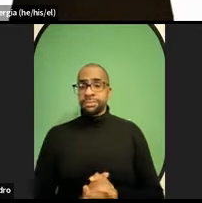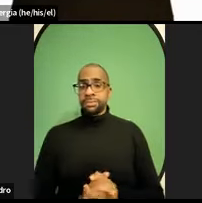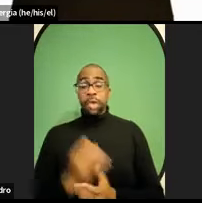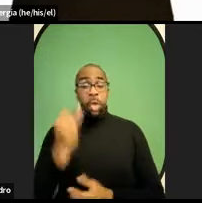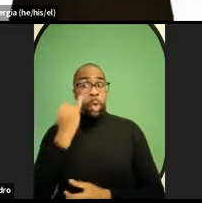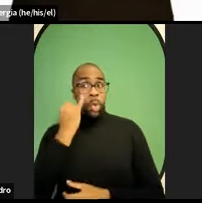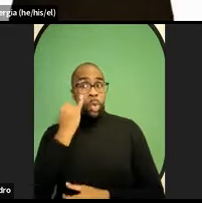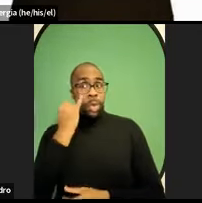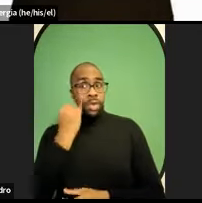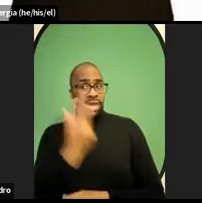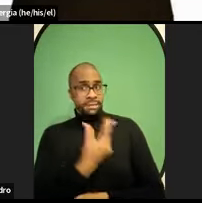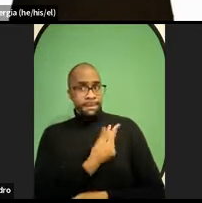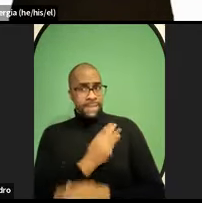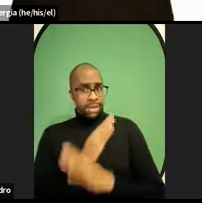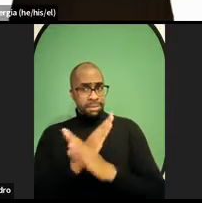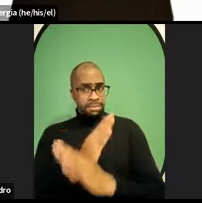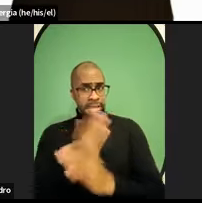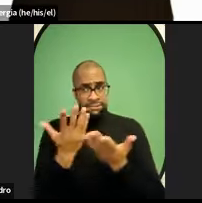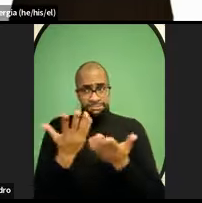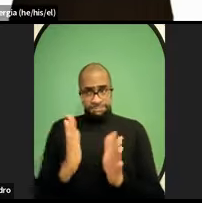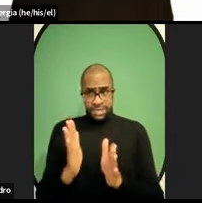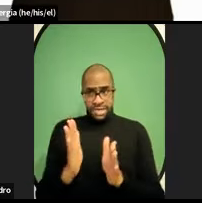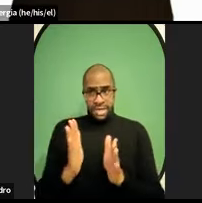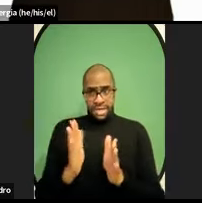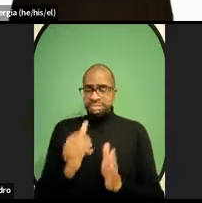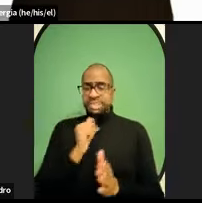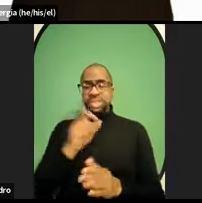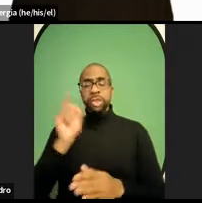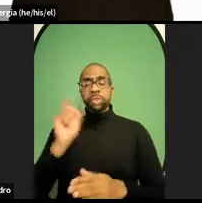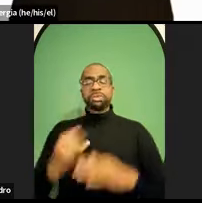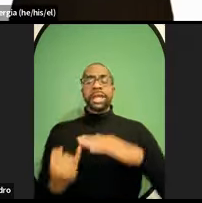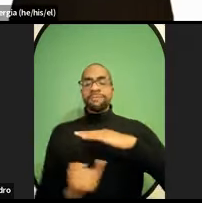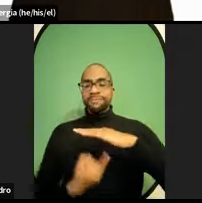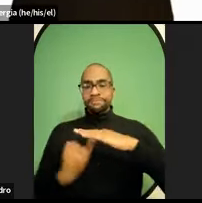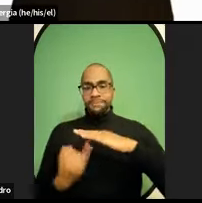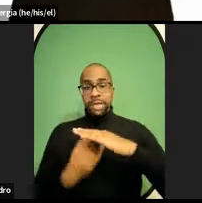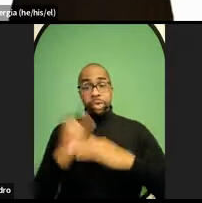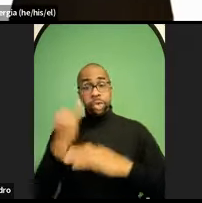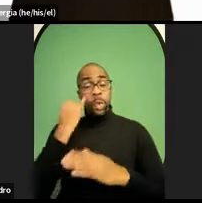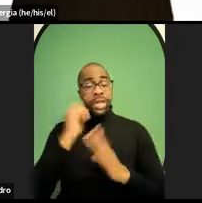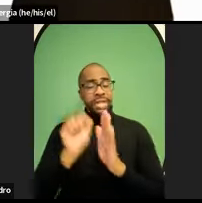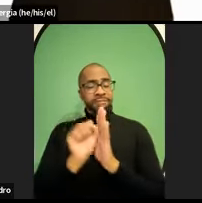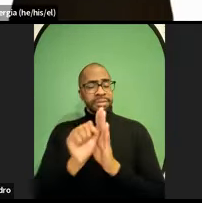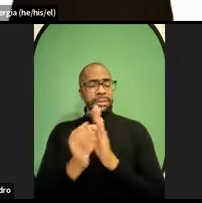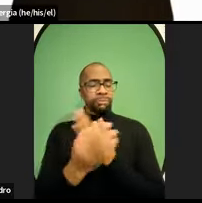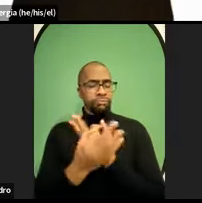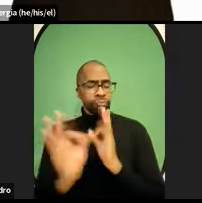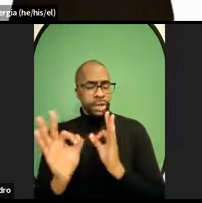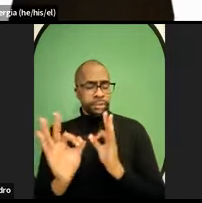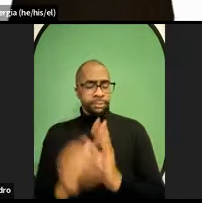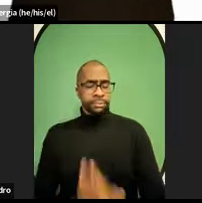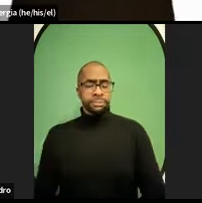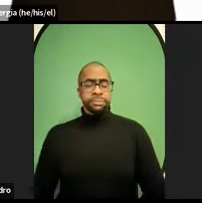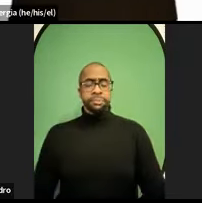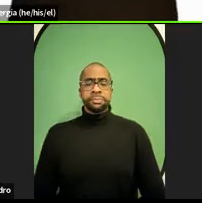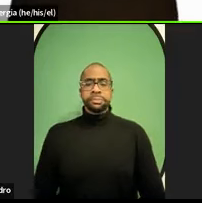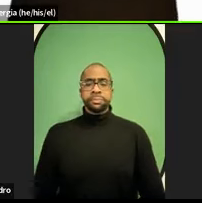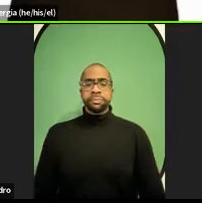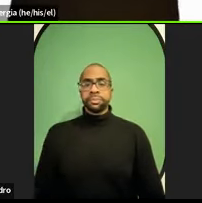close contact if they're vaccinated close contact if they're vaccinated they don't unless, as long as their symptom free. If they are unboxing. nated than they do and they can